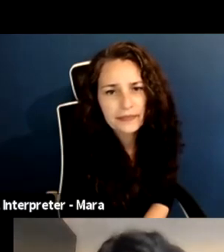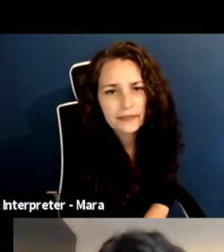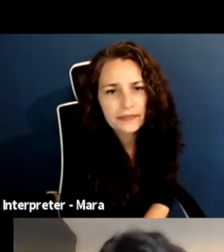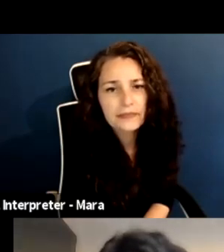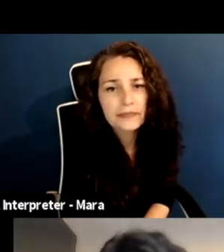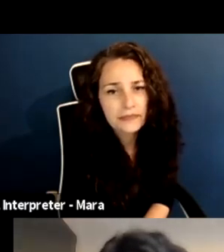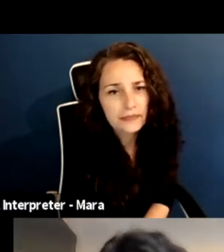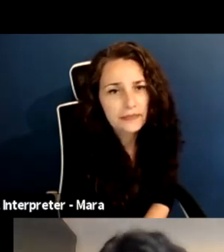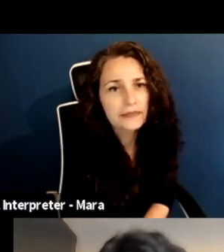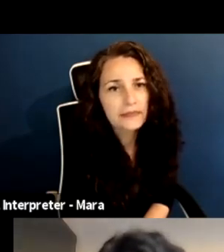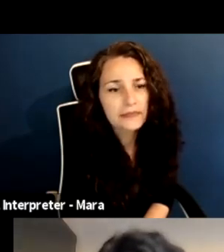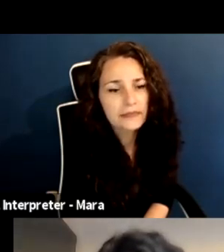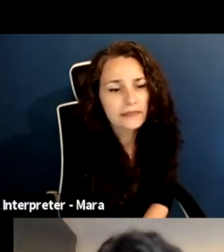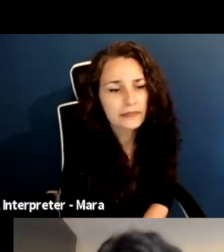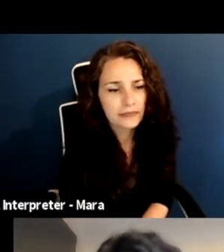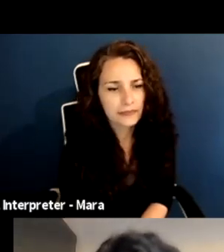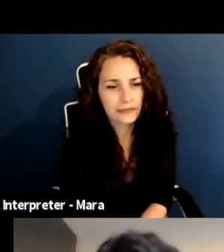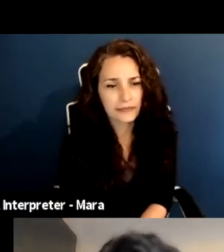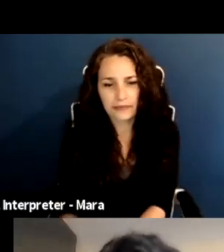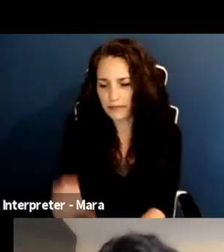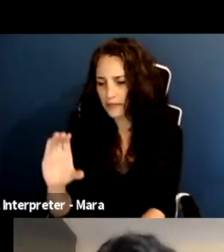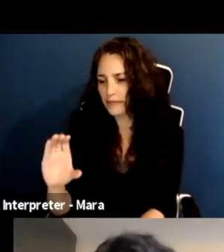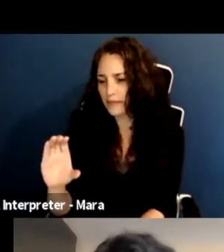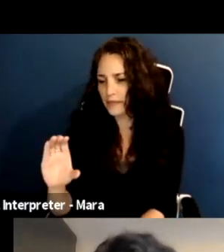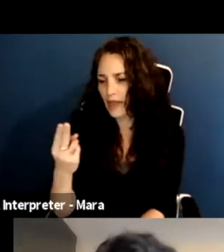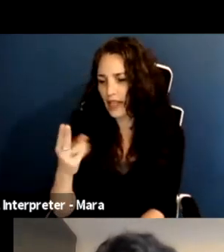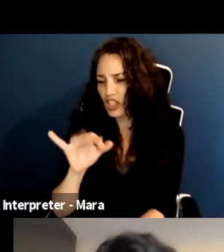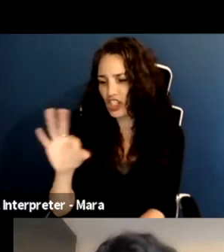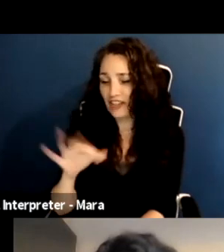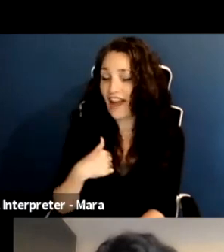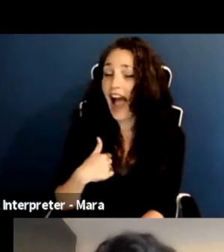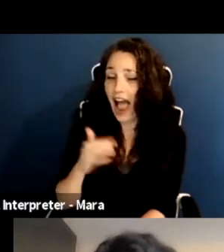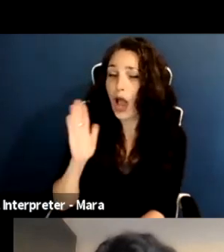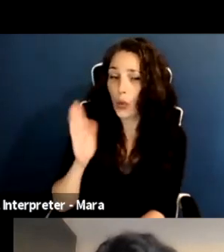I will definitely. First and foremost I did not get the chance